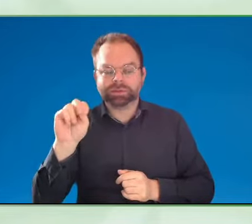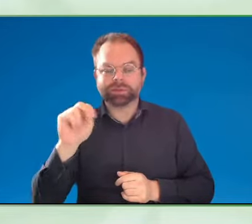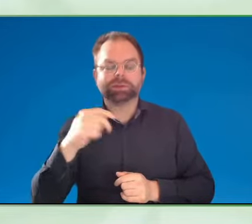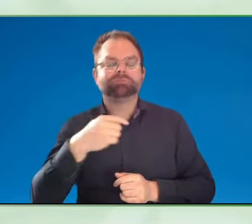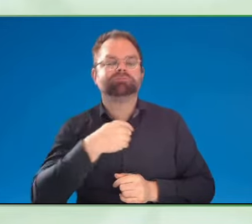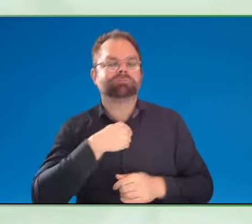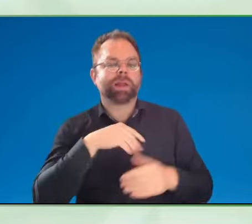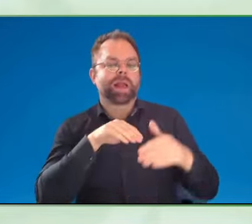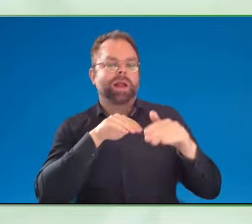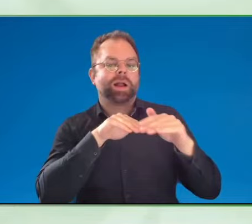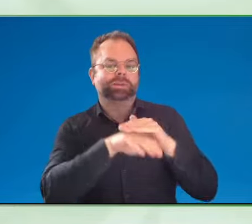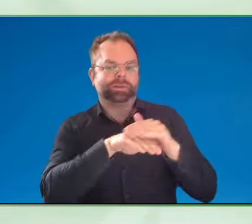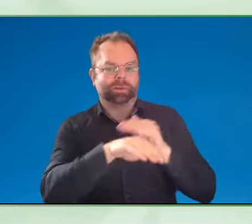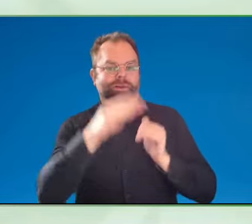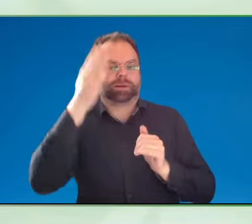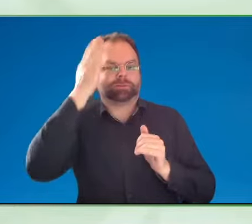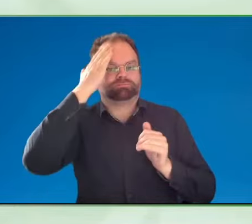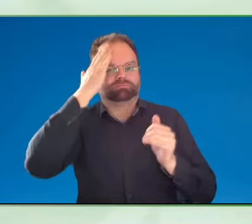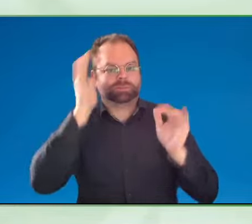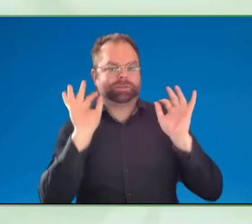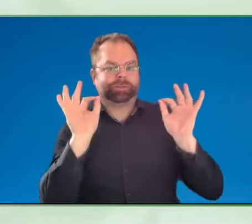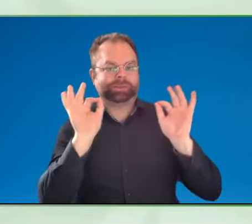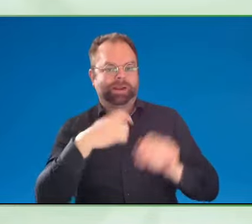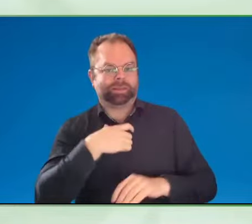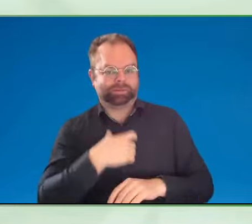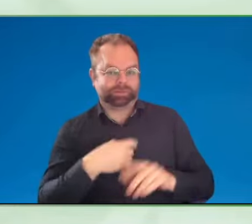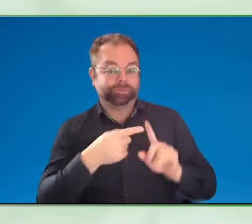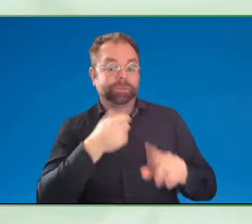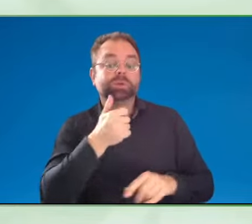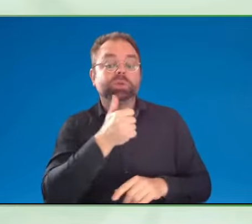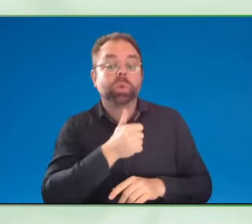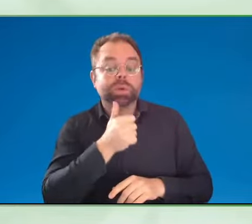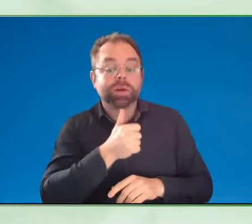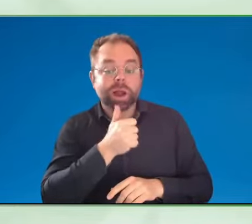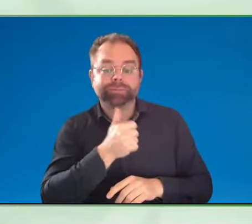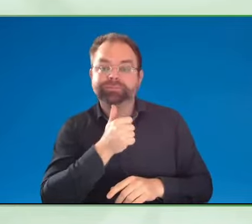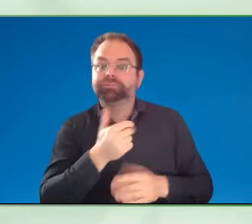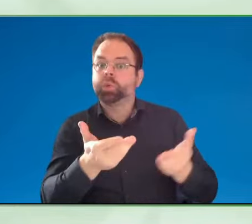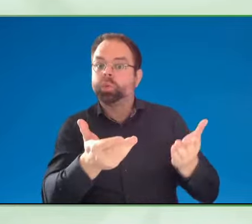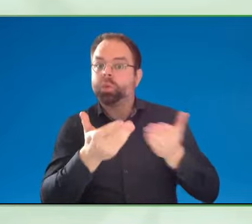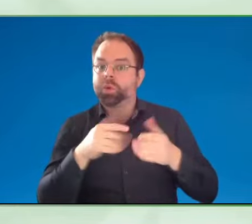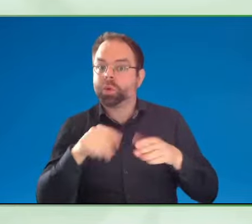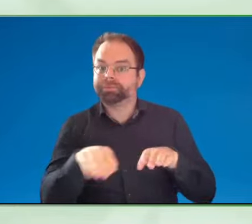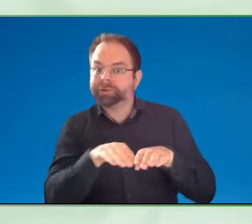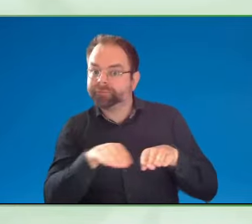We are sitting in sort of couches or little chairs and they are so cosy and comfortable.